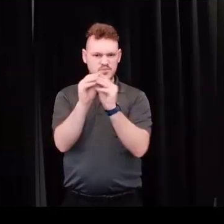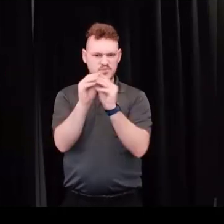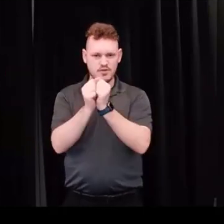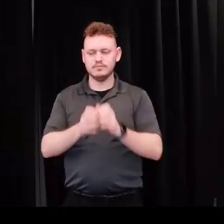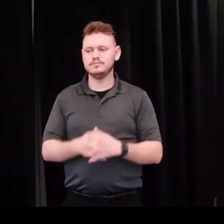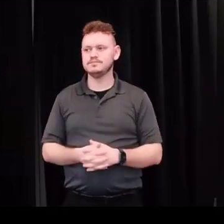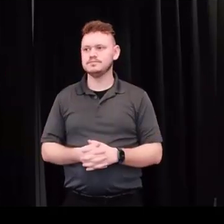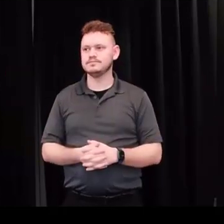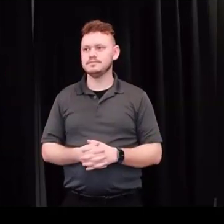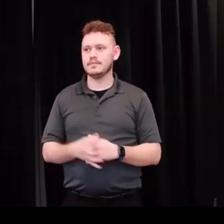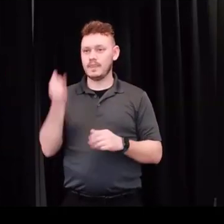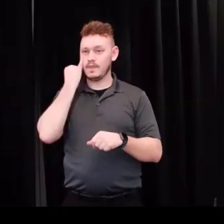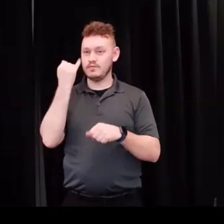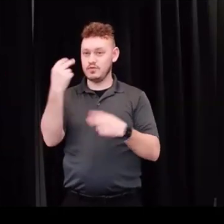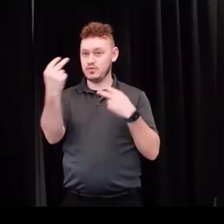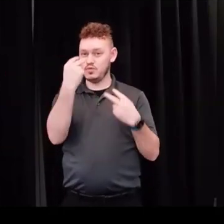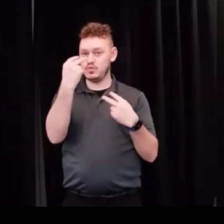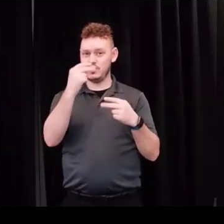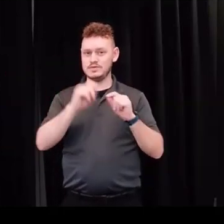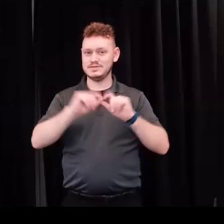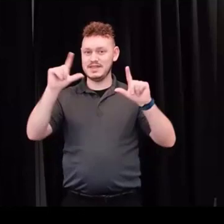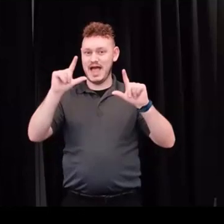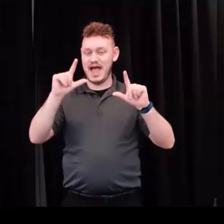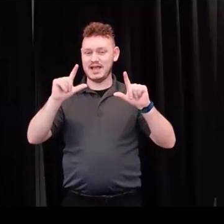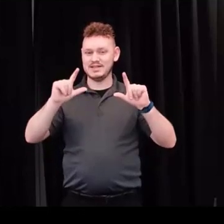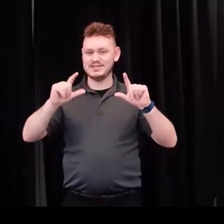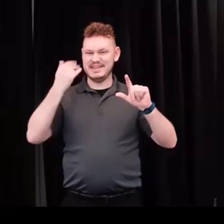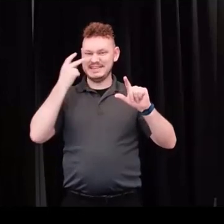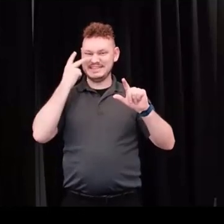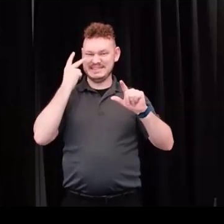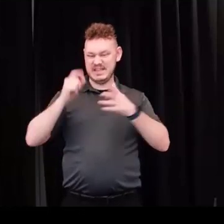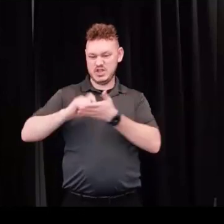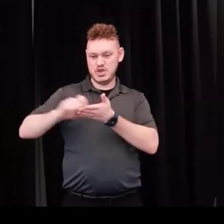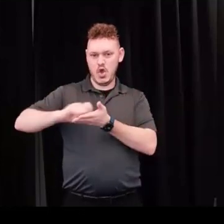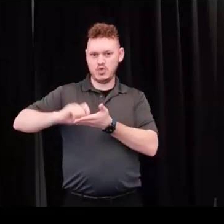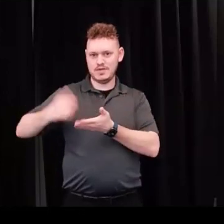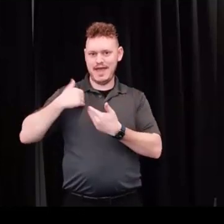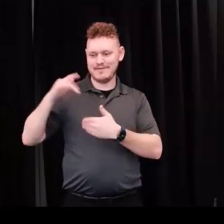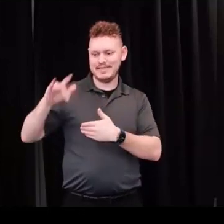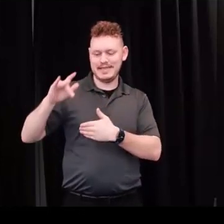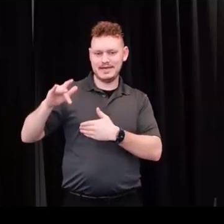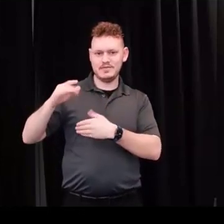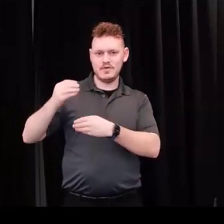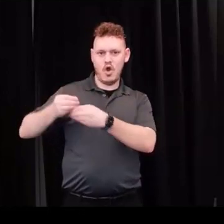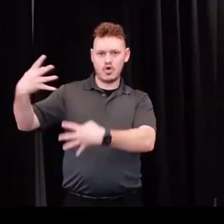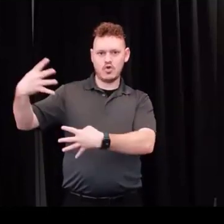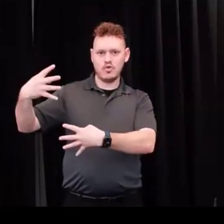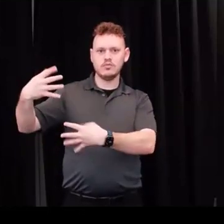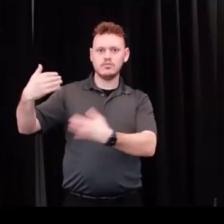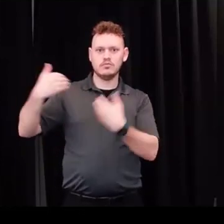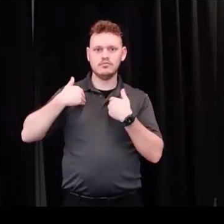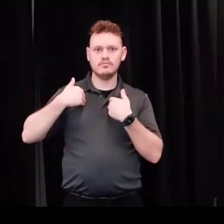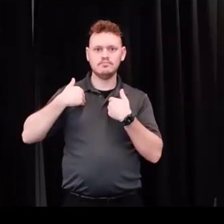you're on the slides, in the slide notes, we do give a link to an article. So if you want to go